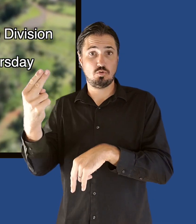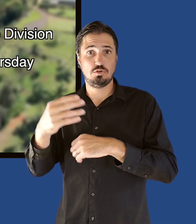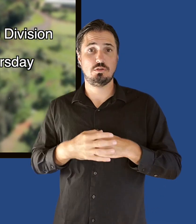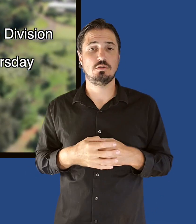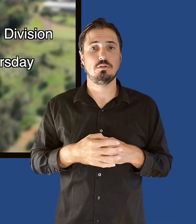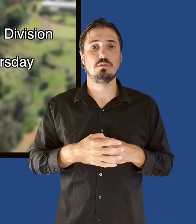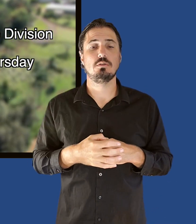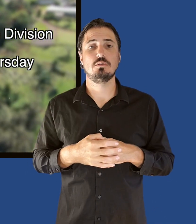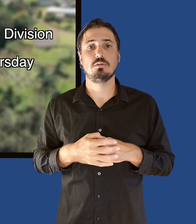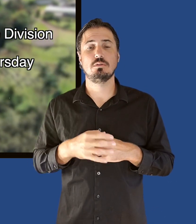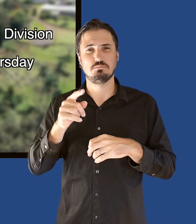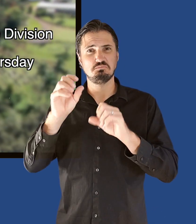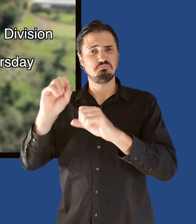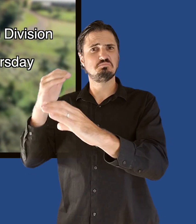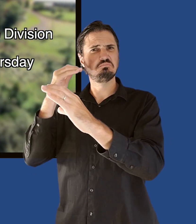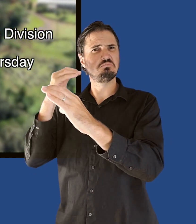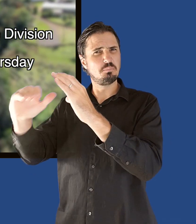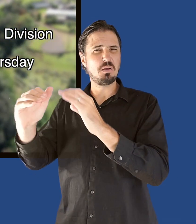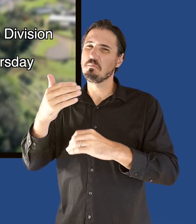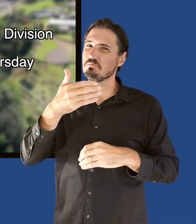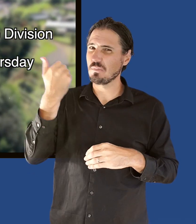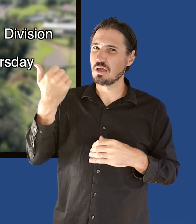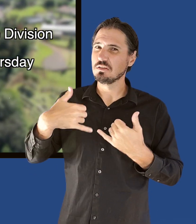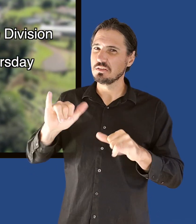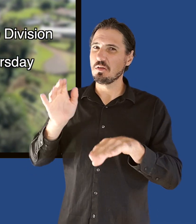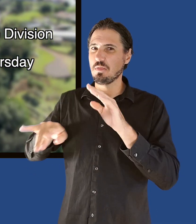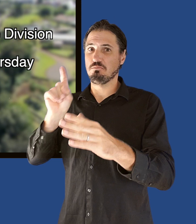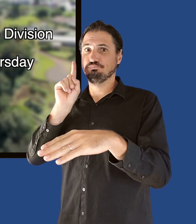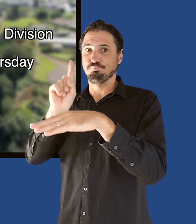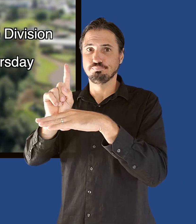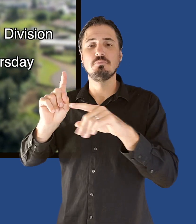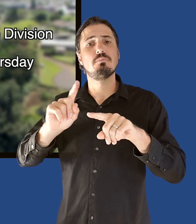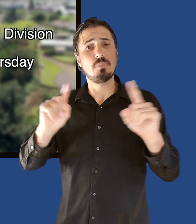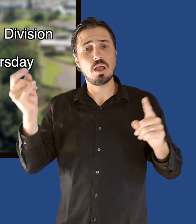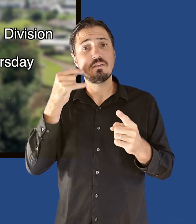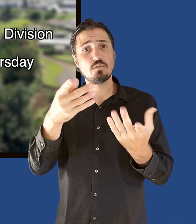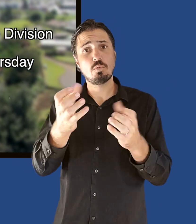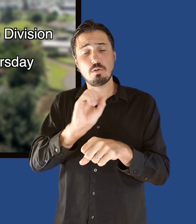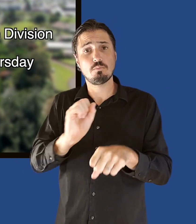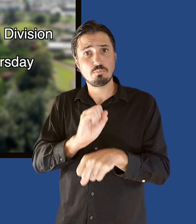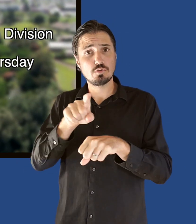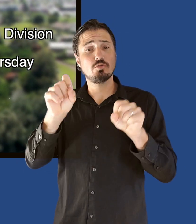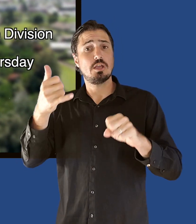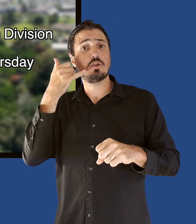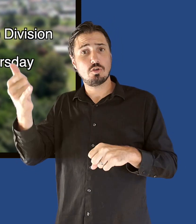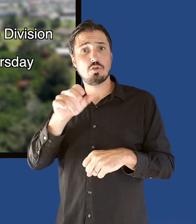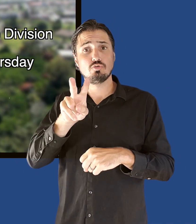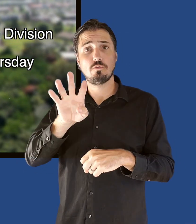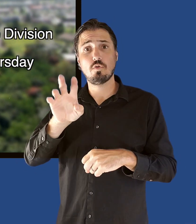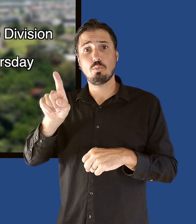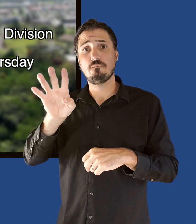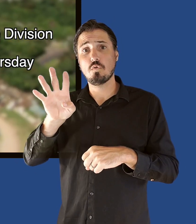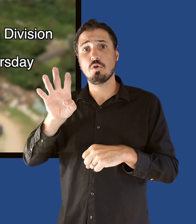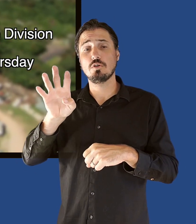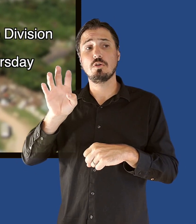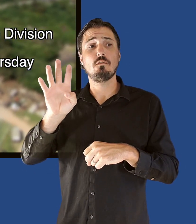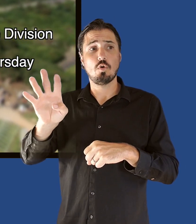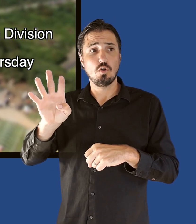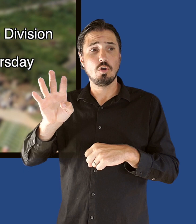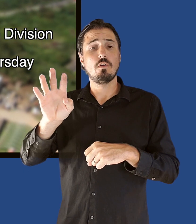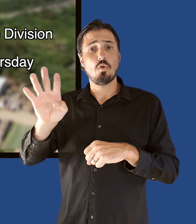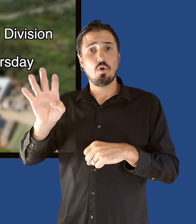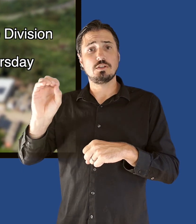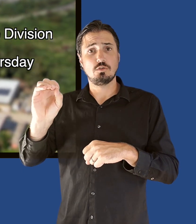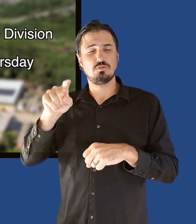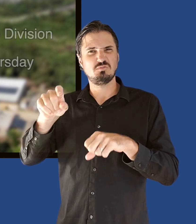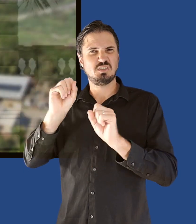Electronic communications are encouraged, but if you need an appointment, please call ahead to 241-4440 to meet with a Rental Assistance Caseworker.